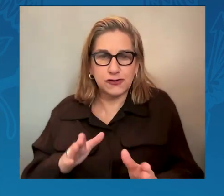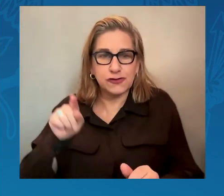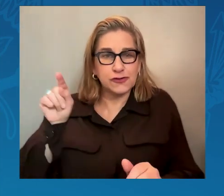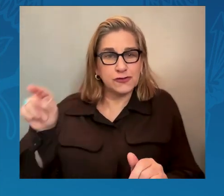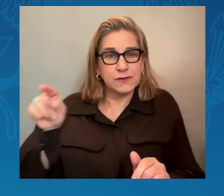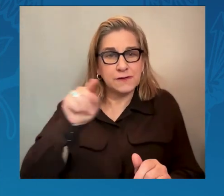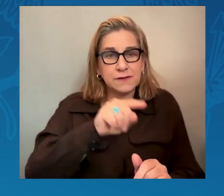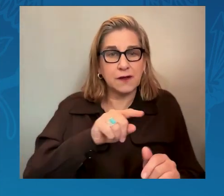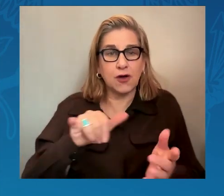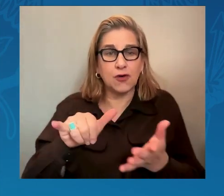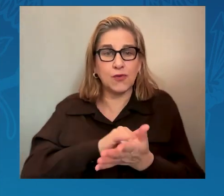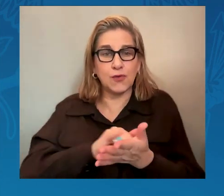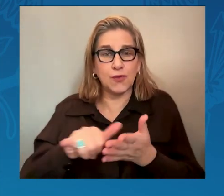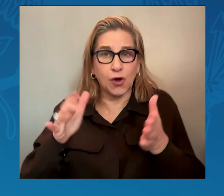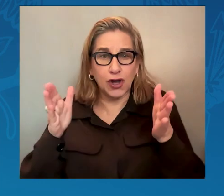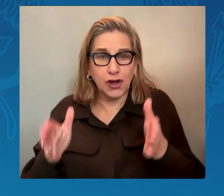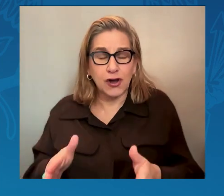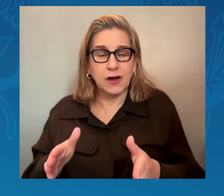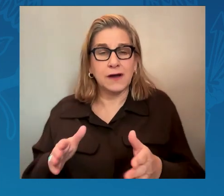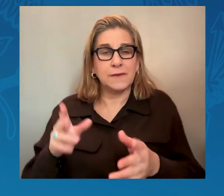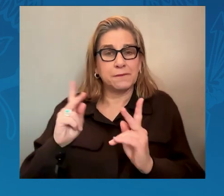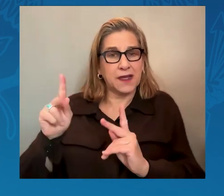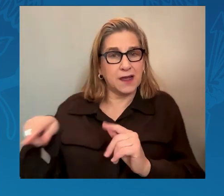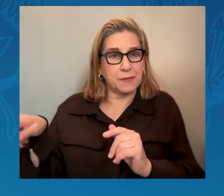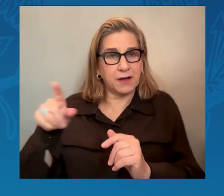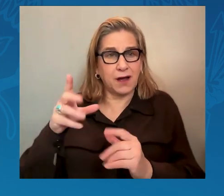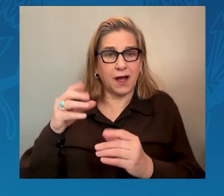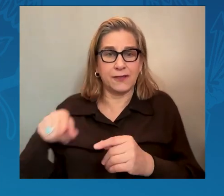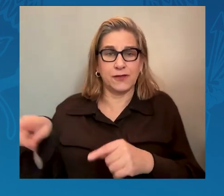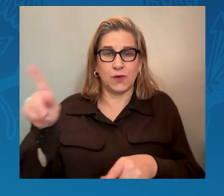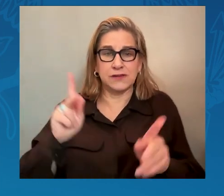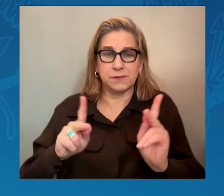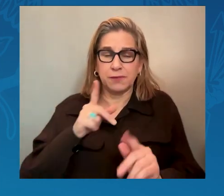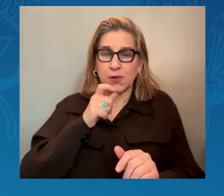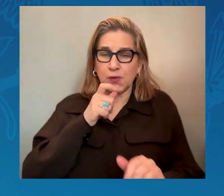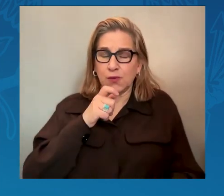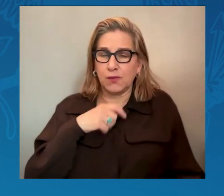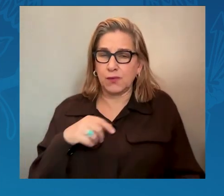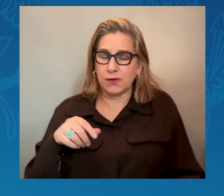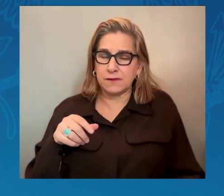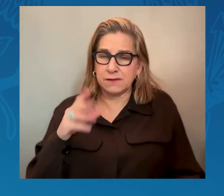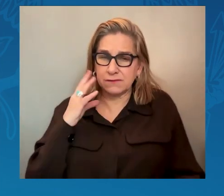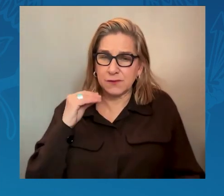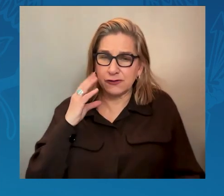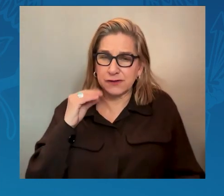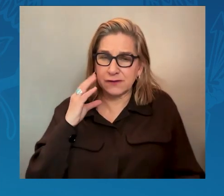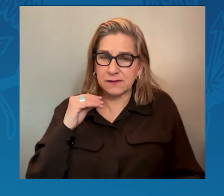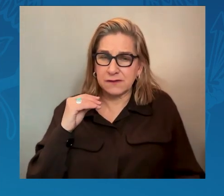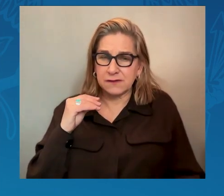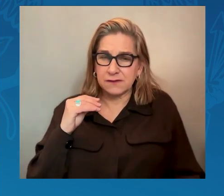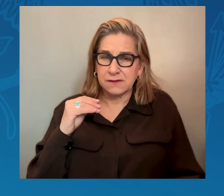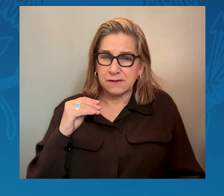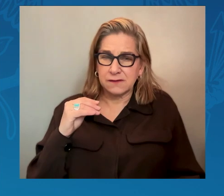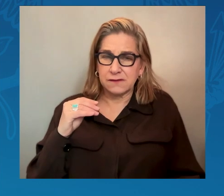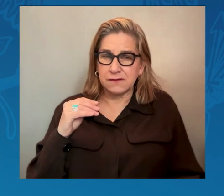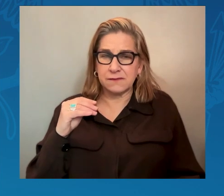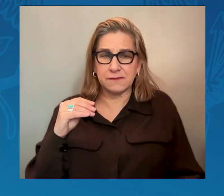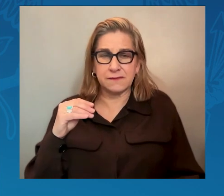The civilians who were showing such heroism yesterday, such concern for their fellow person